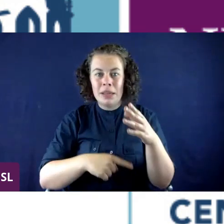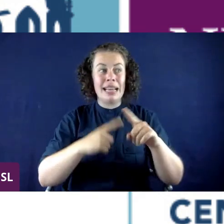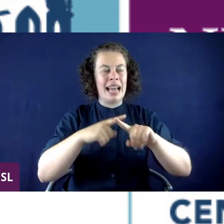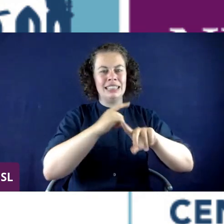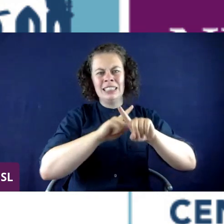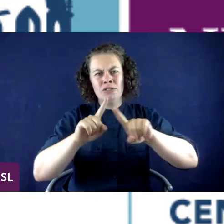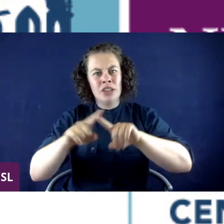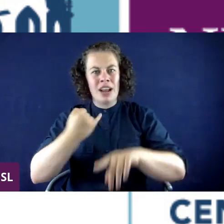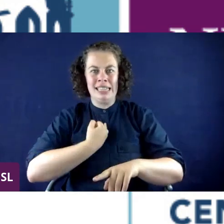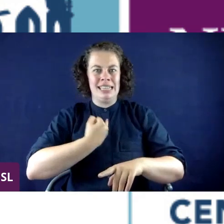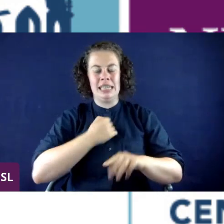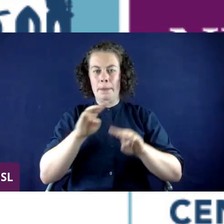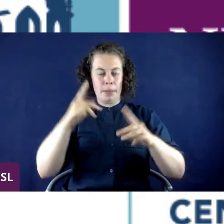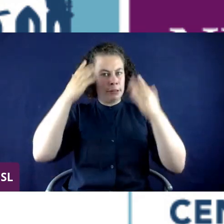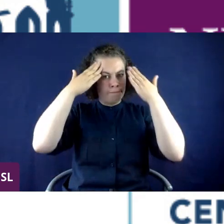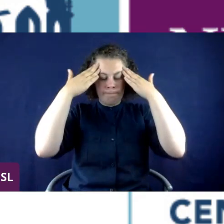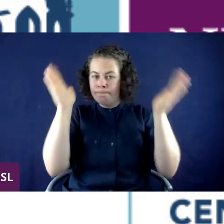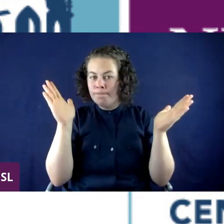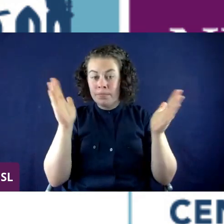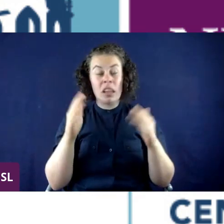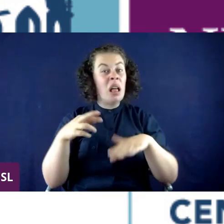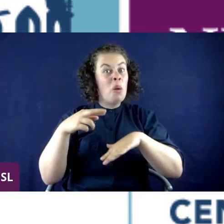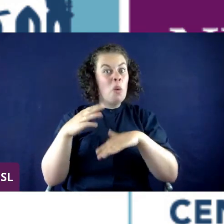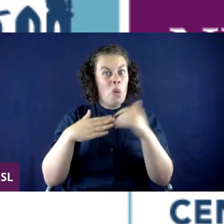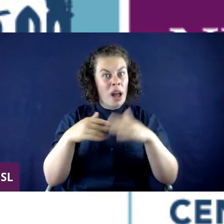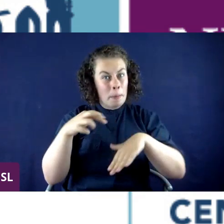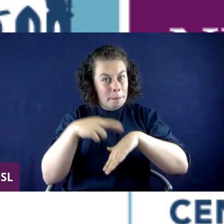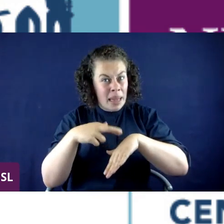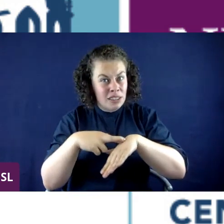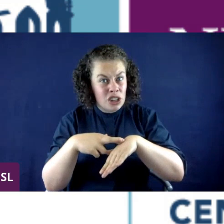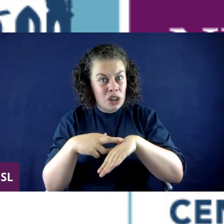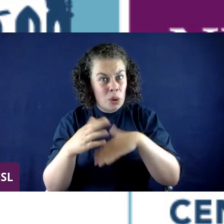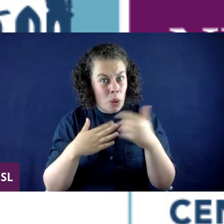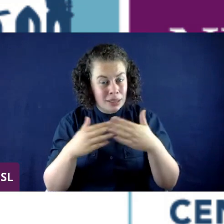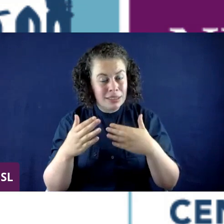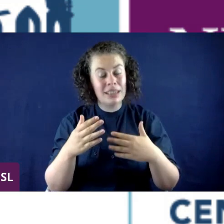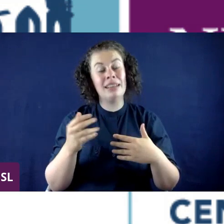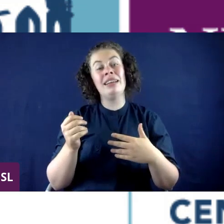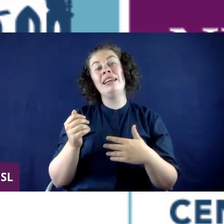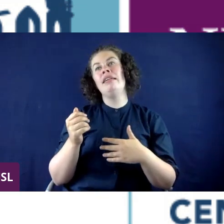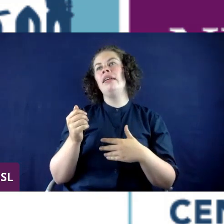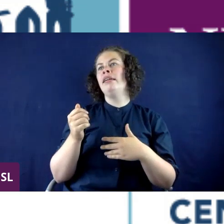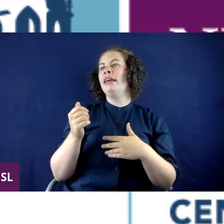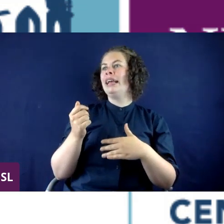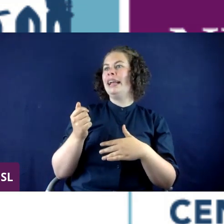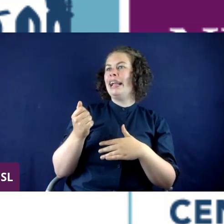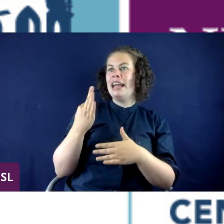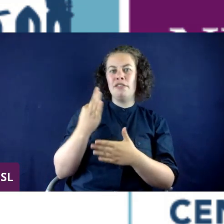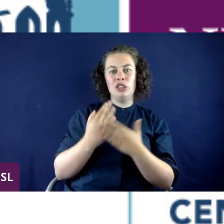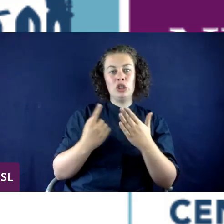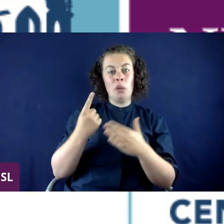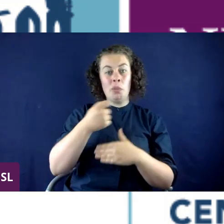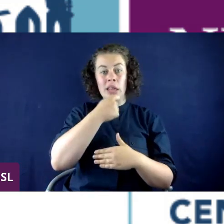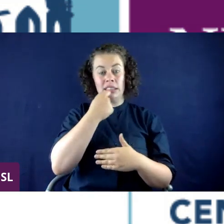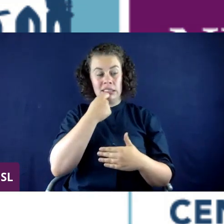Unintentionally, what they are telling that child is that I am not something to look at someone they should engage with.